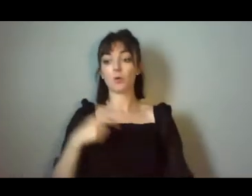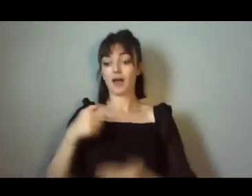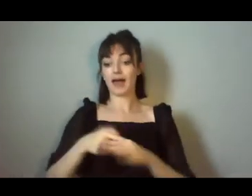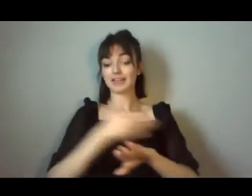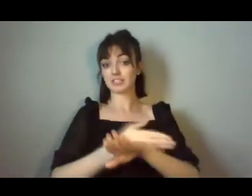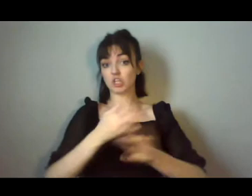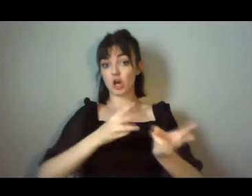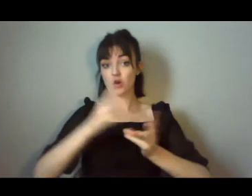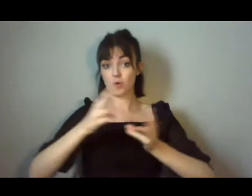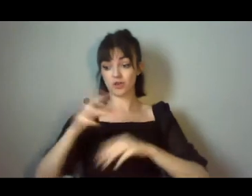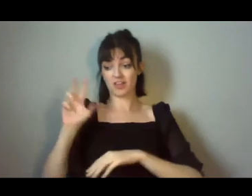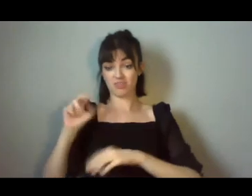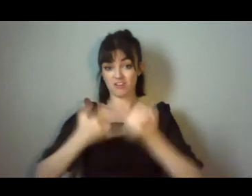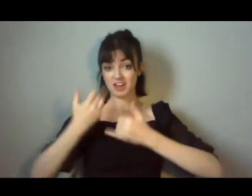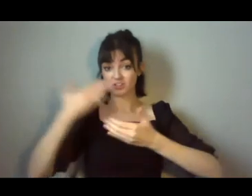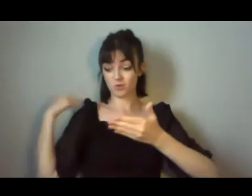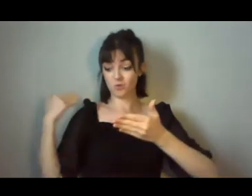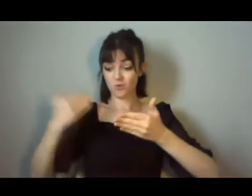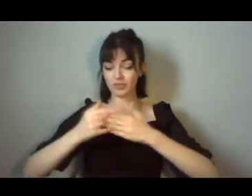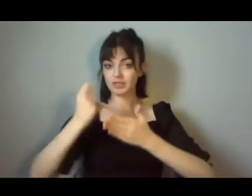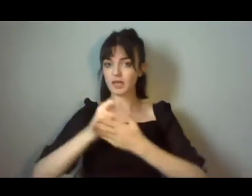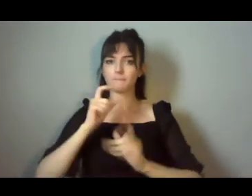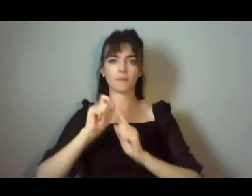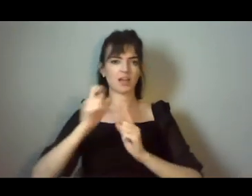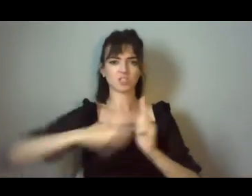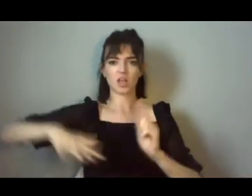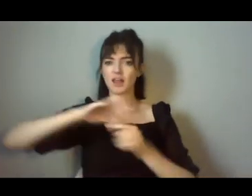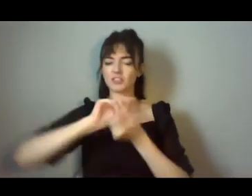over that time, the profession has seen a change in the way we answer the question of